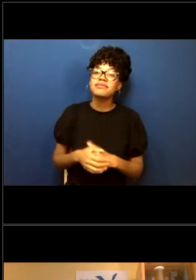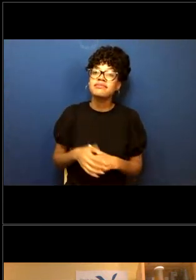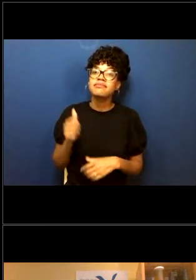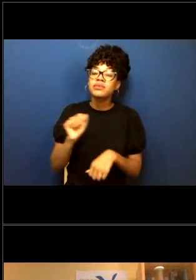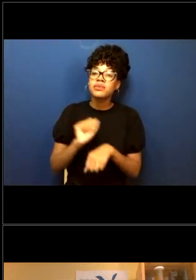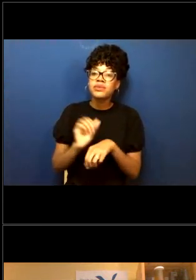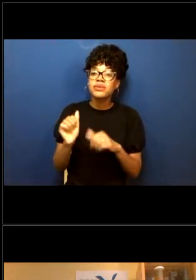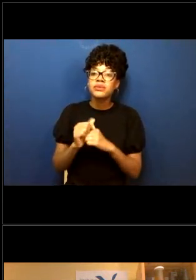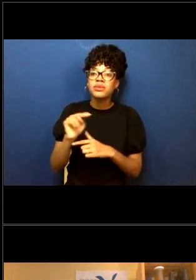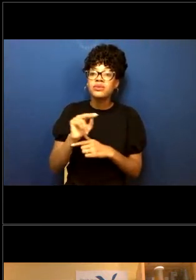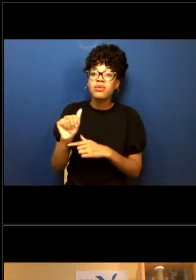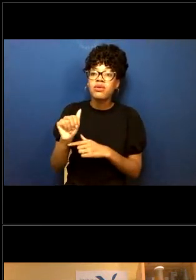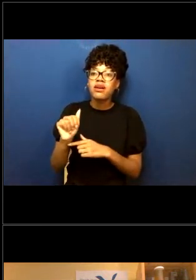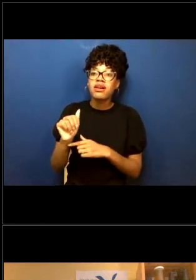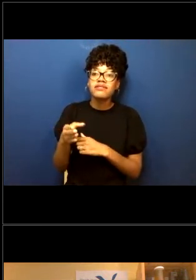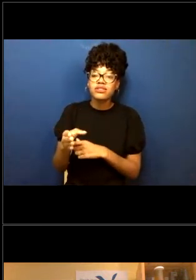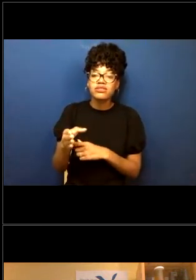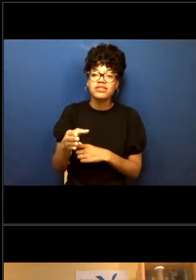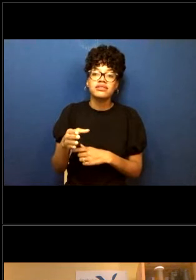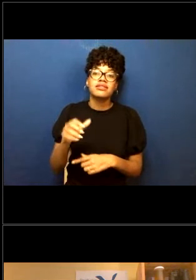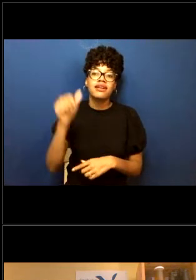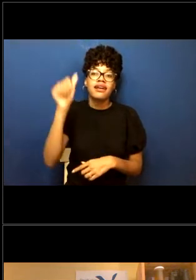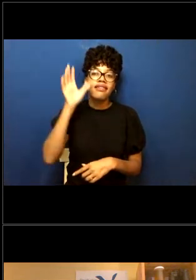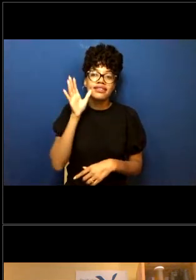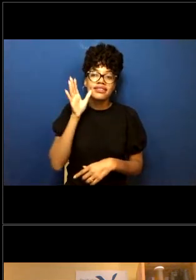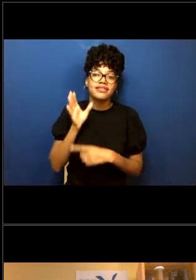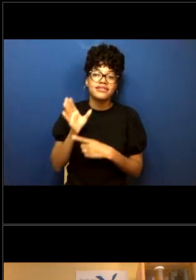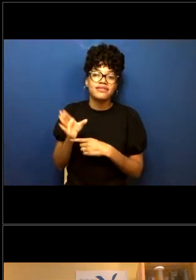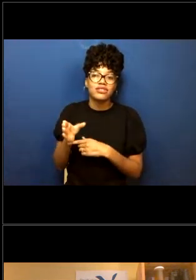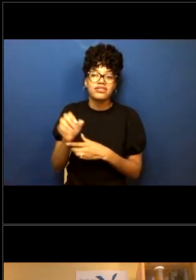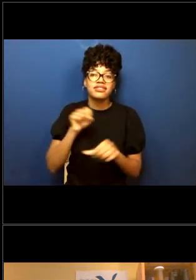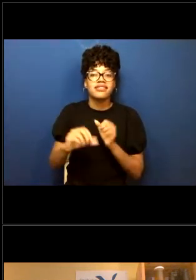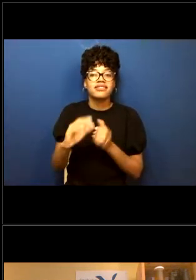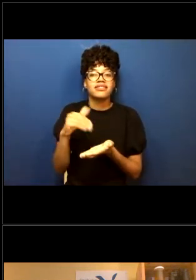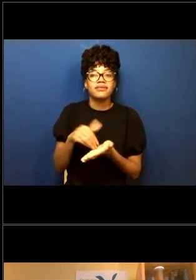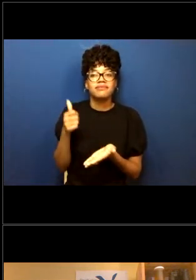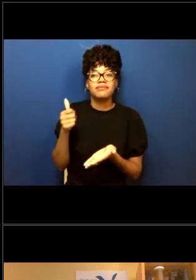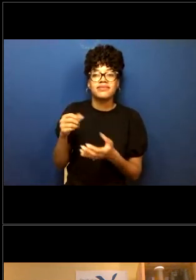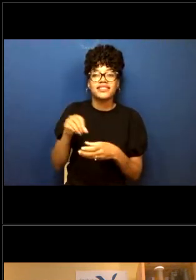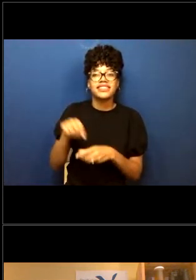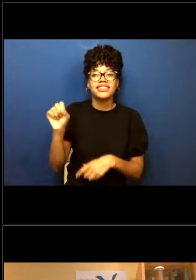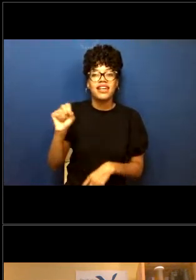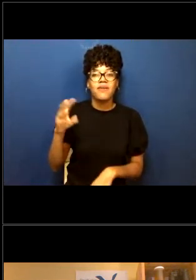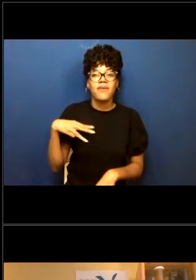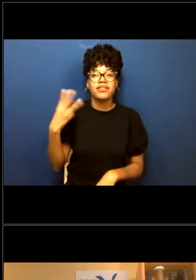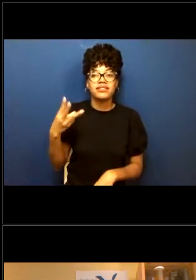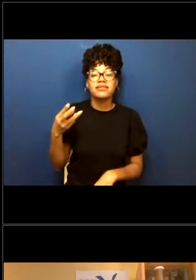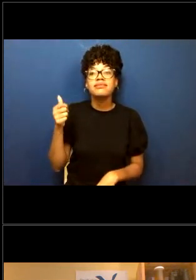Alaska Fishery Science Center. She's located in Seattle, Washington. And she's going to be bringing us a little bit closer to earth.